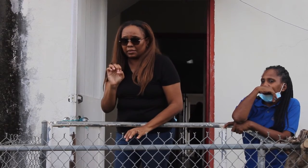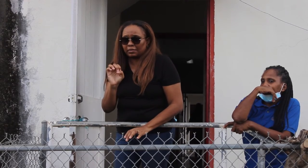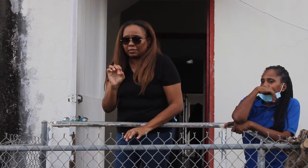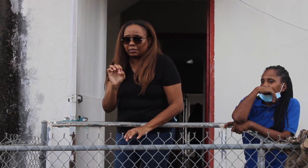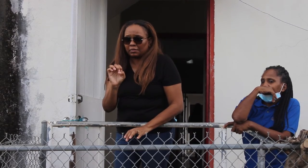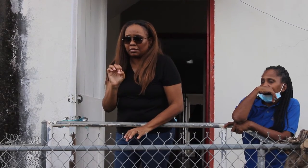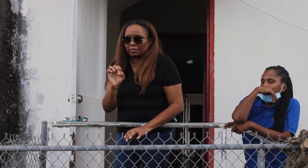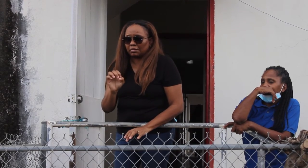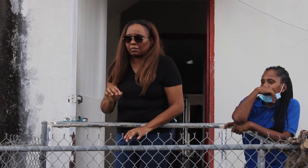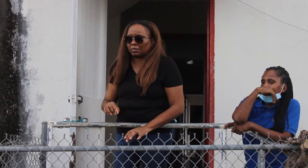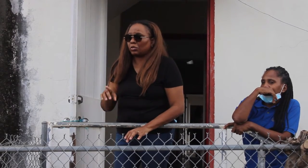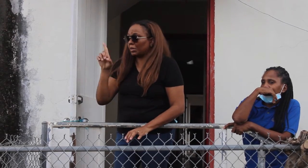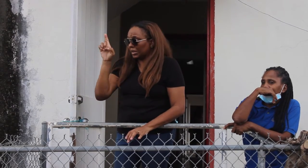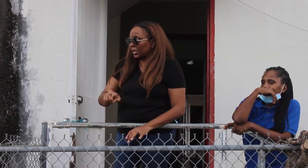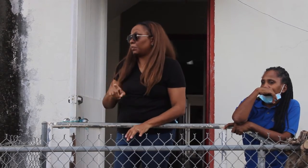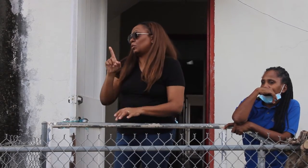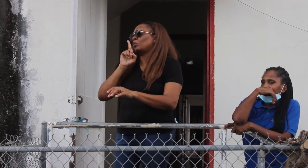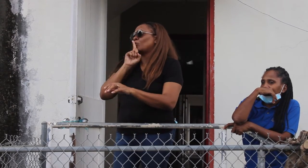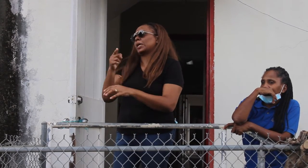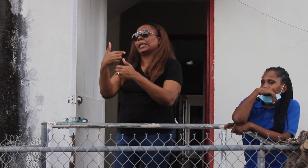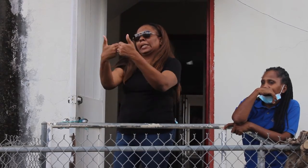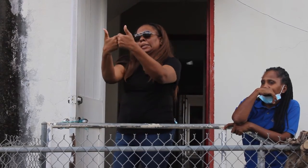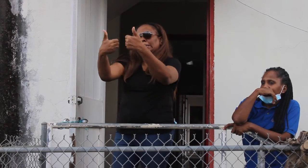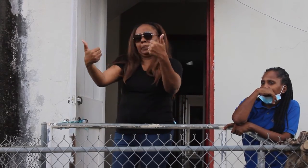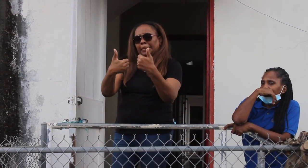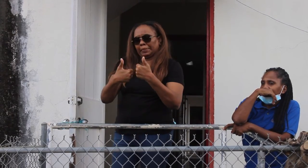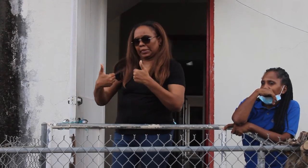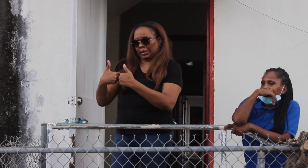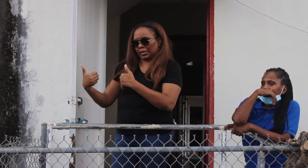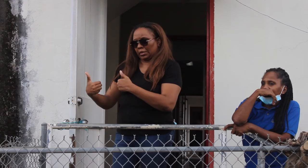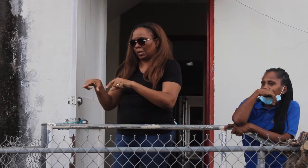and they may also encourage the insects that we spoke about this morning